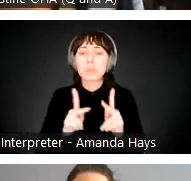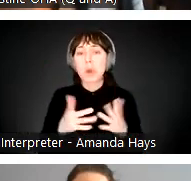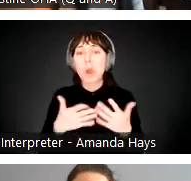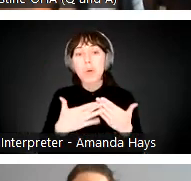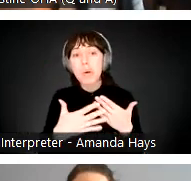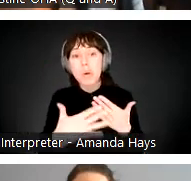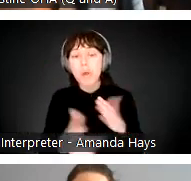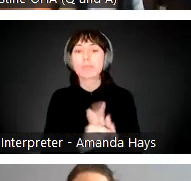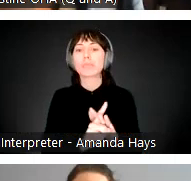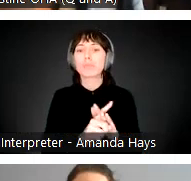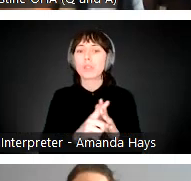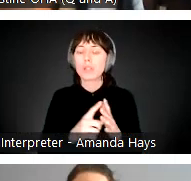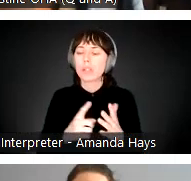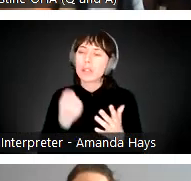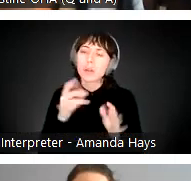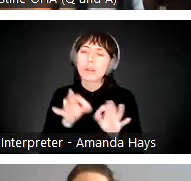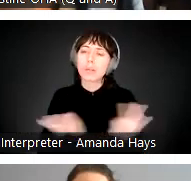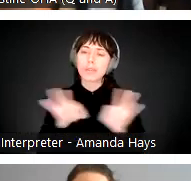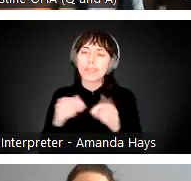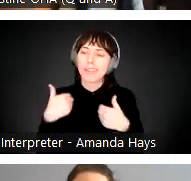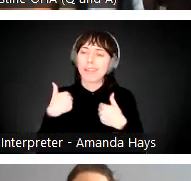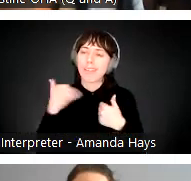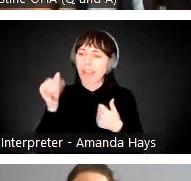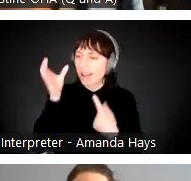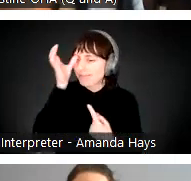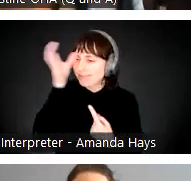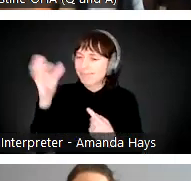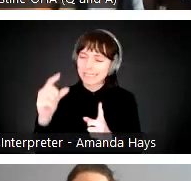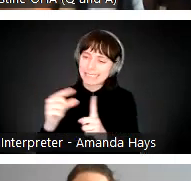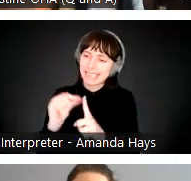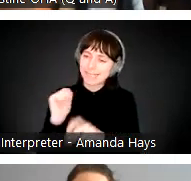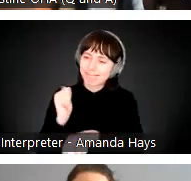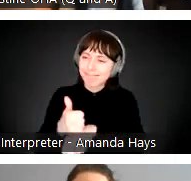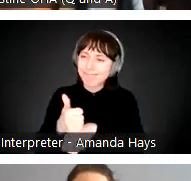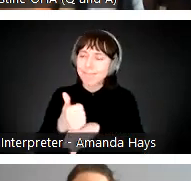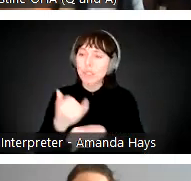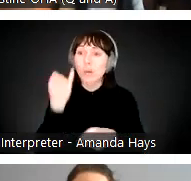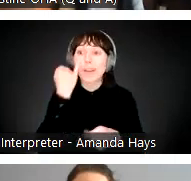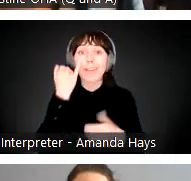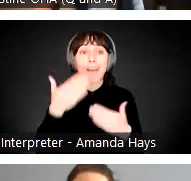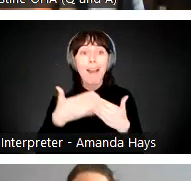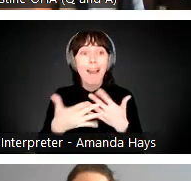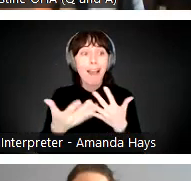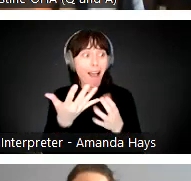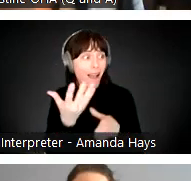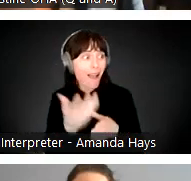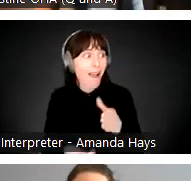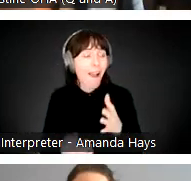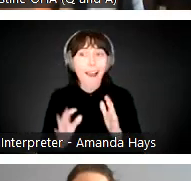your clinicians in the future you don't kind of think that it's completely gone. But